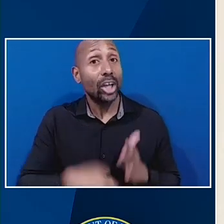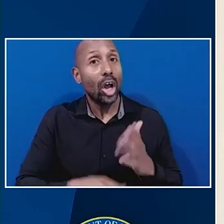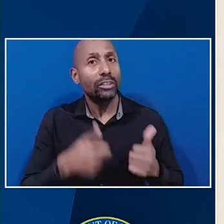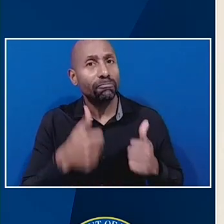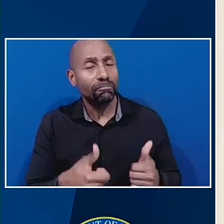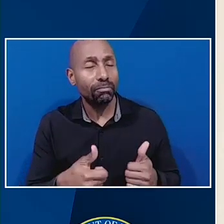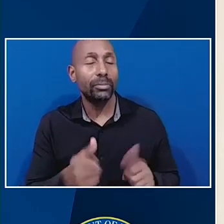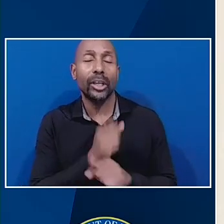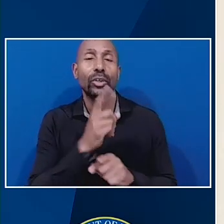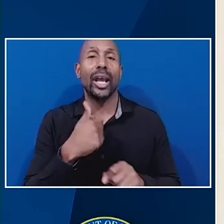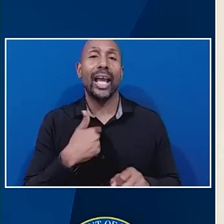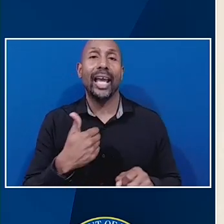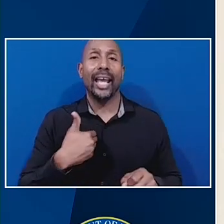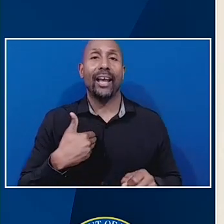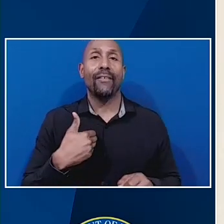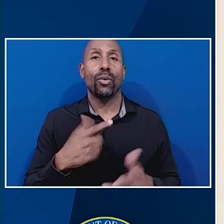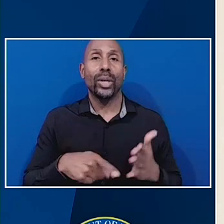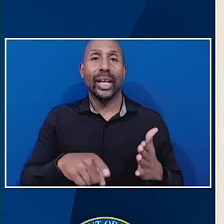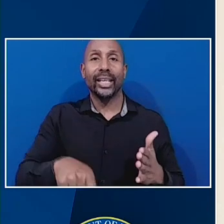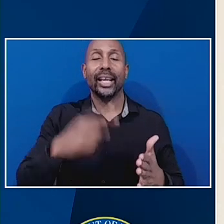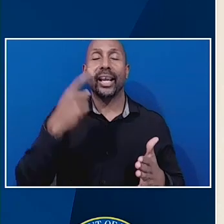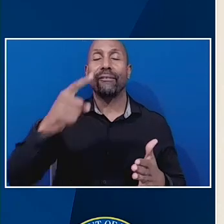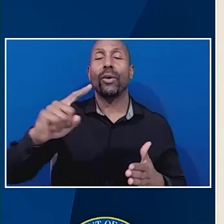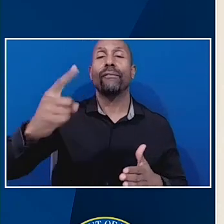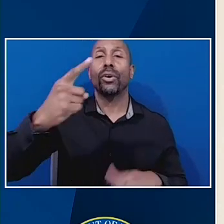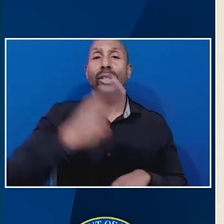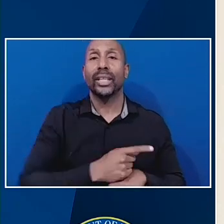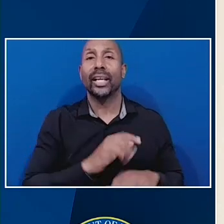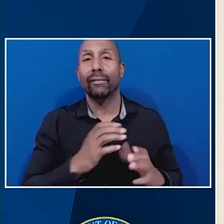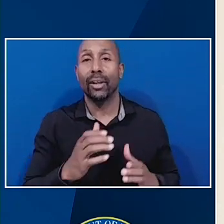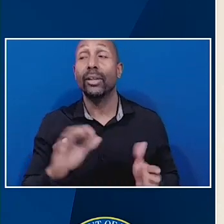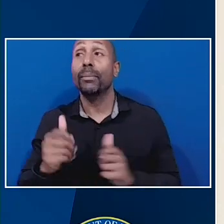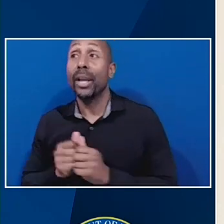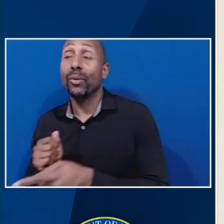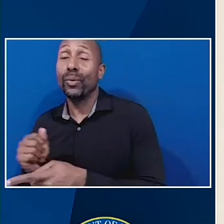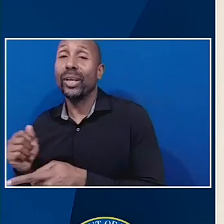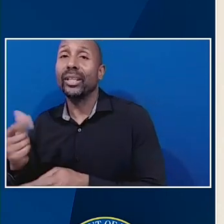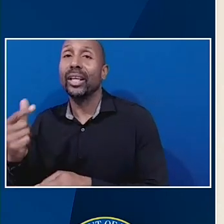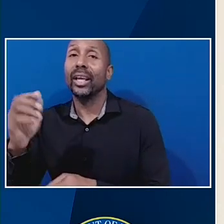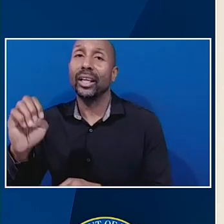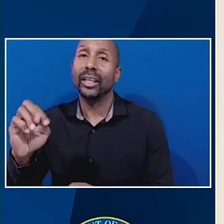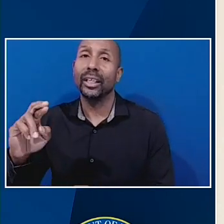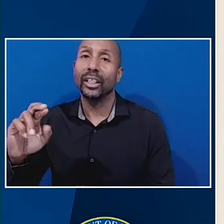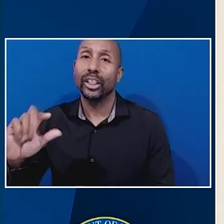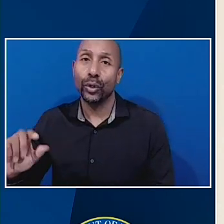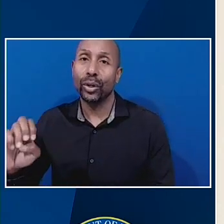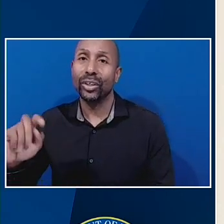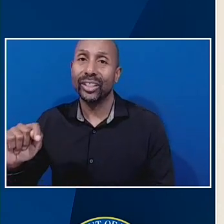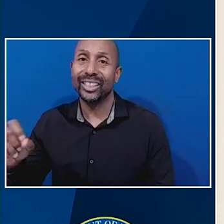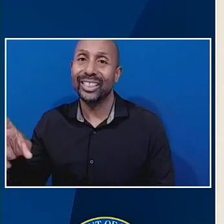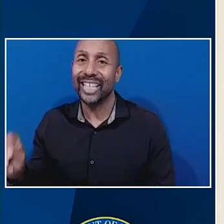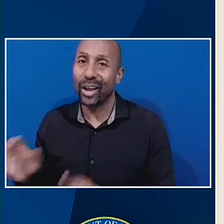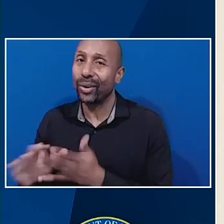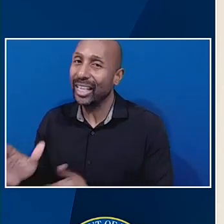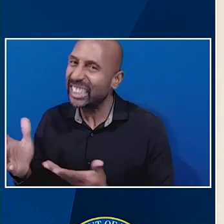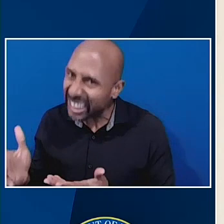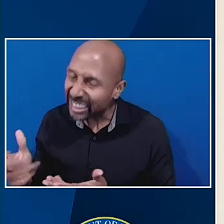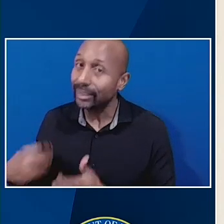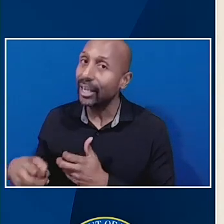all of the hassle that I used to experience at Georgetown College. Plus, they're so easy to access and use because they are all automatically right